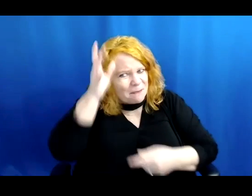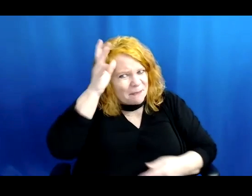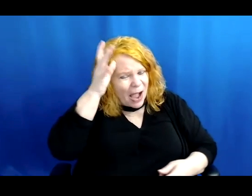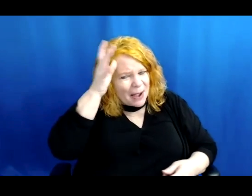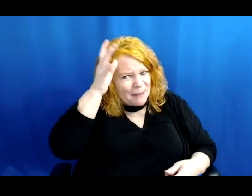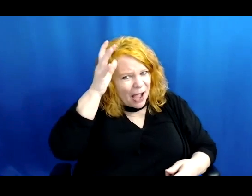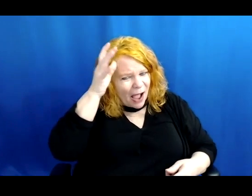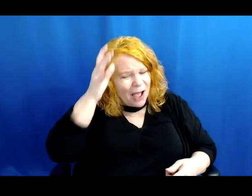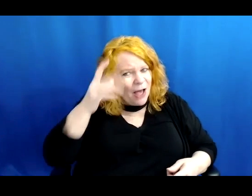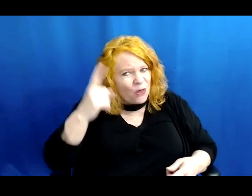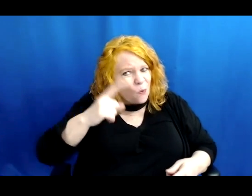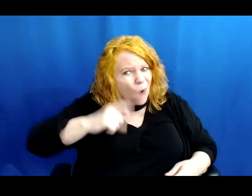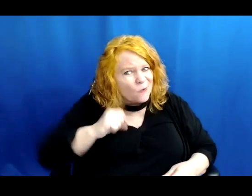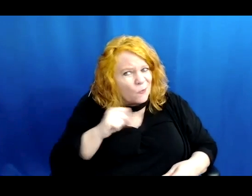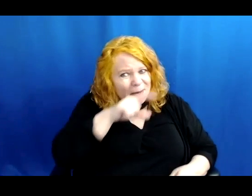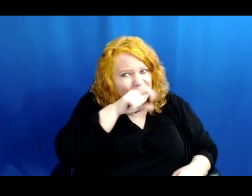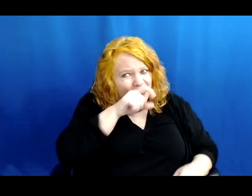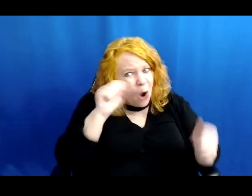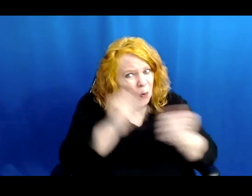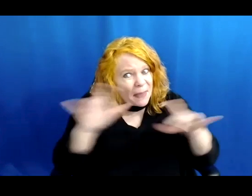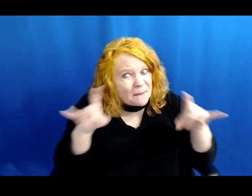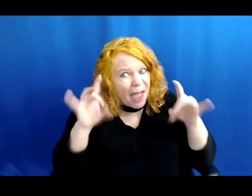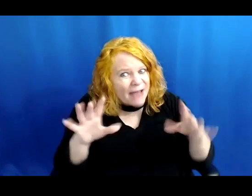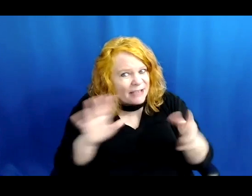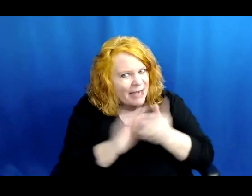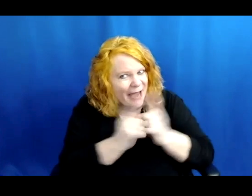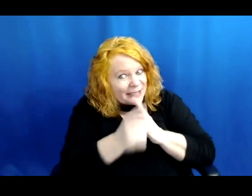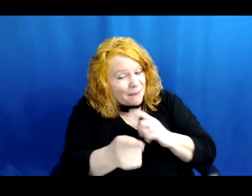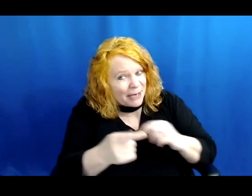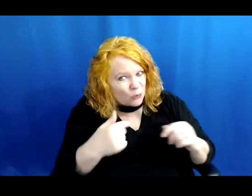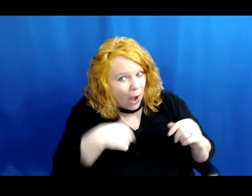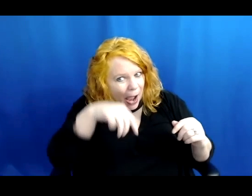“Pleased to meet you,'' said Marvin and Princess Peggy together.